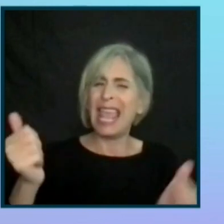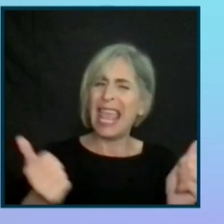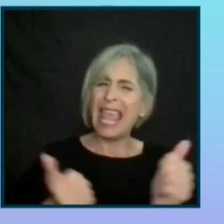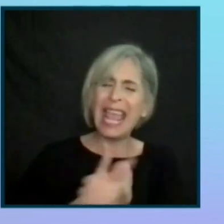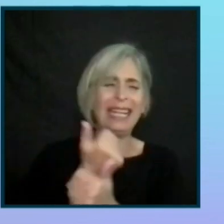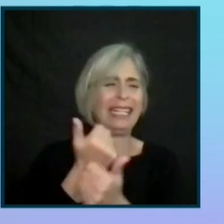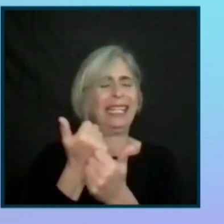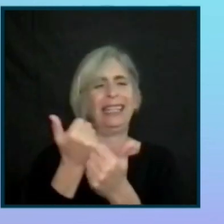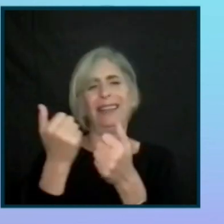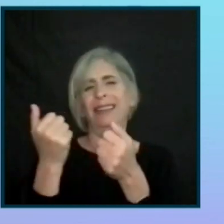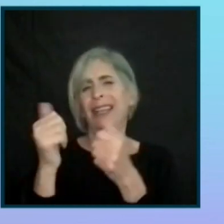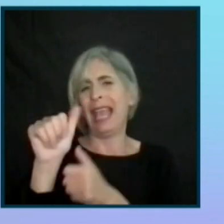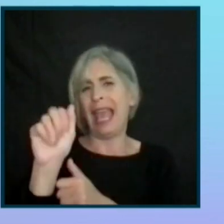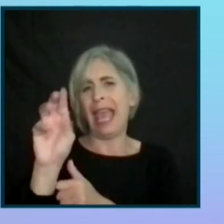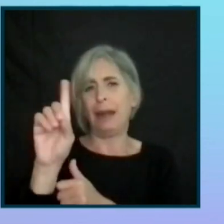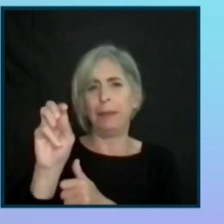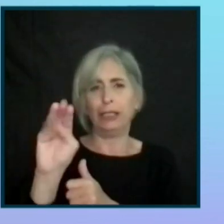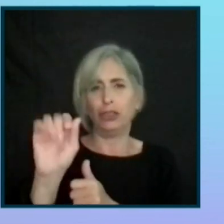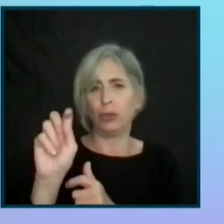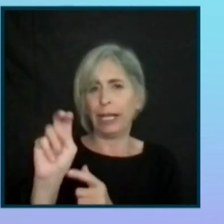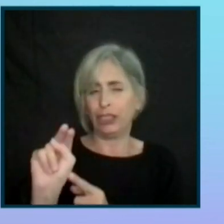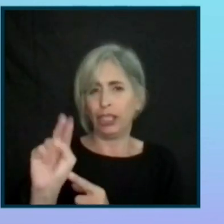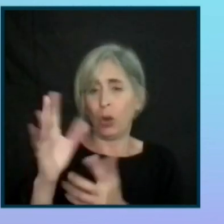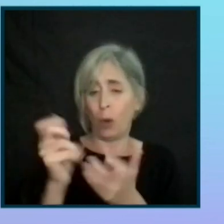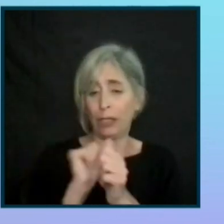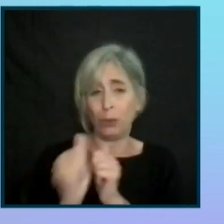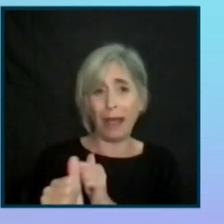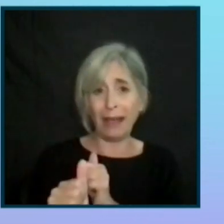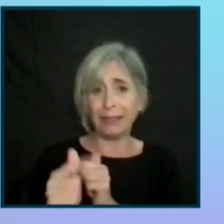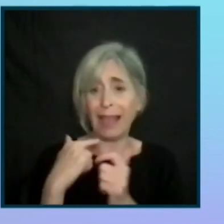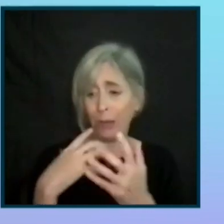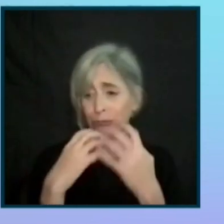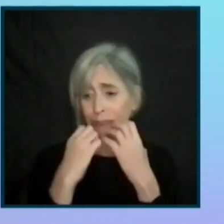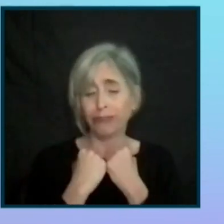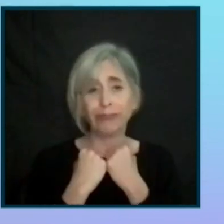that wants to pass it, I would embrace it. I think all of us would embrace it.